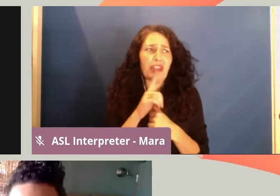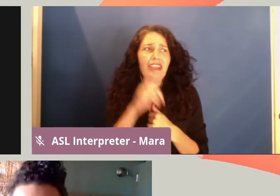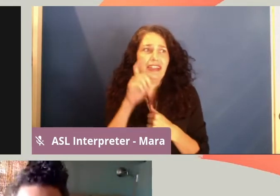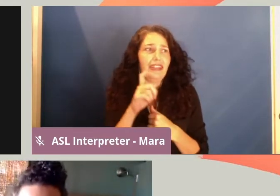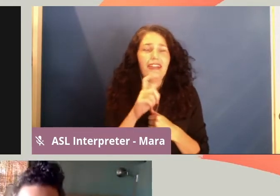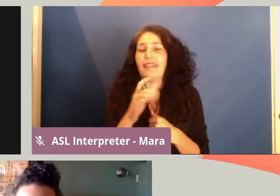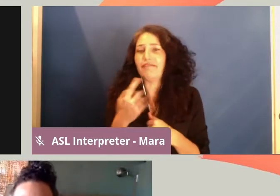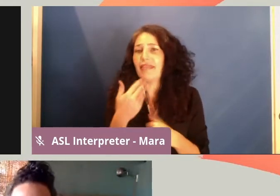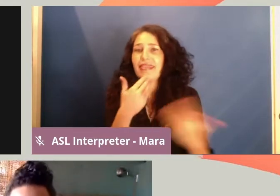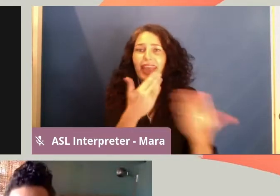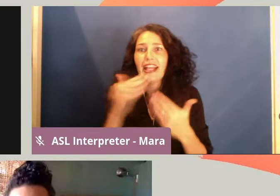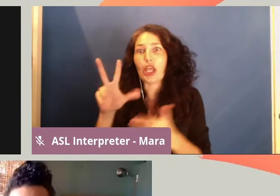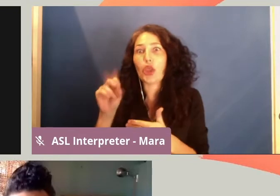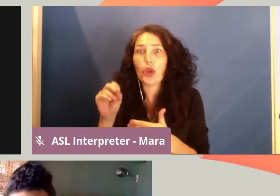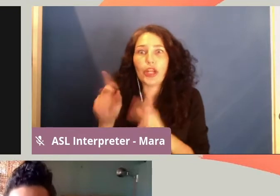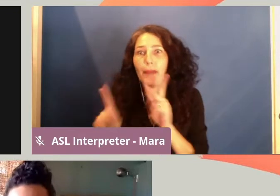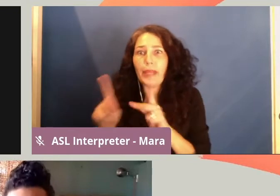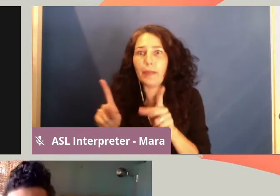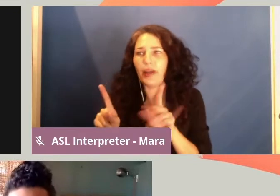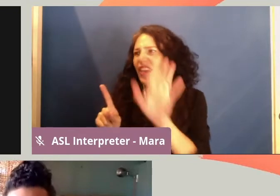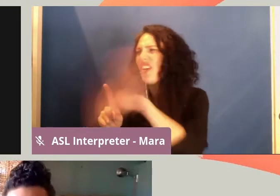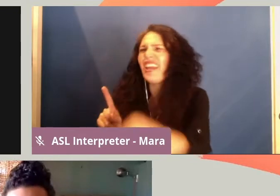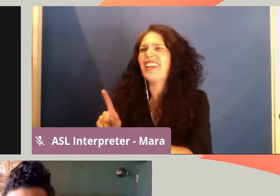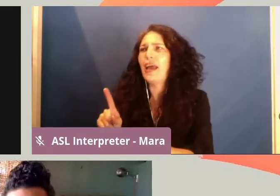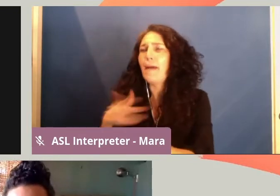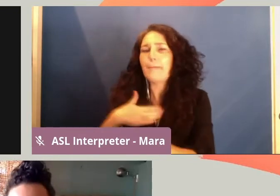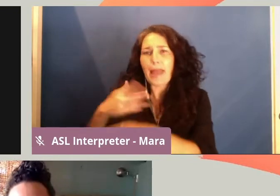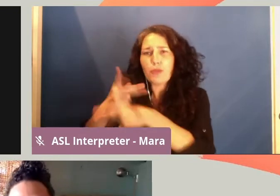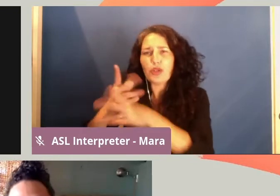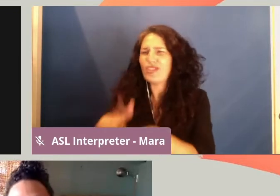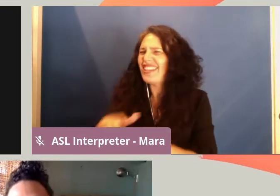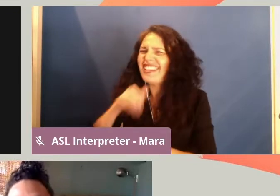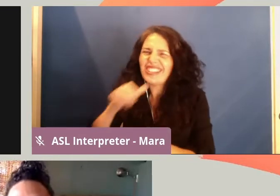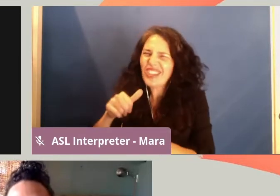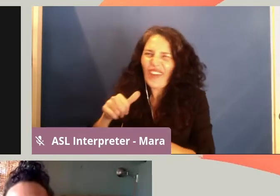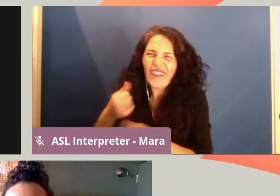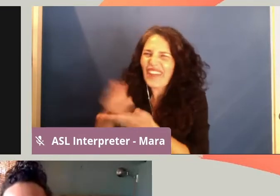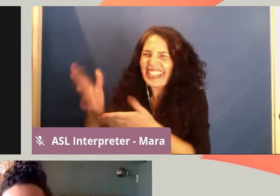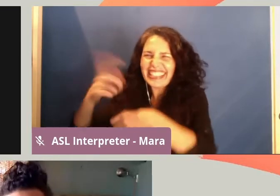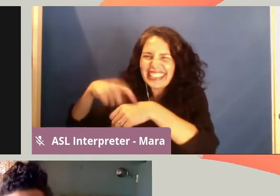that wasn't a good use of time, which is their job, so I listened, but acknowledgement is really important,